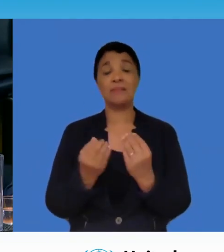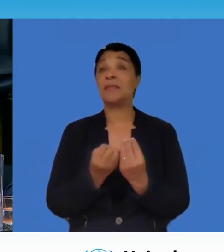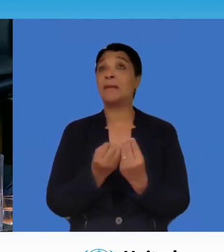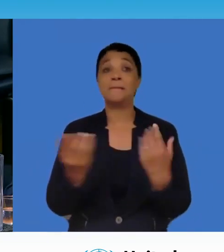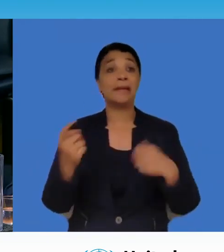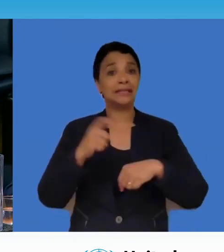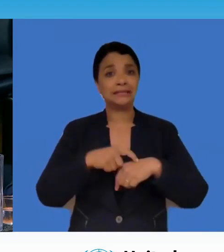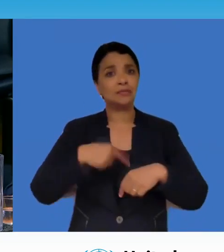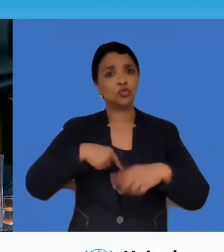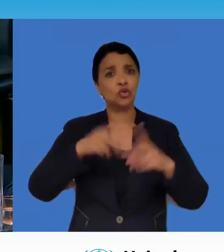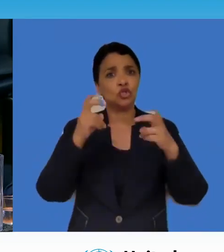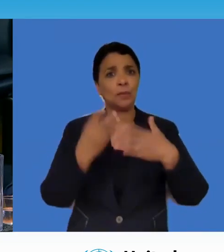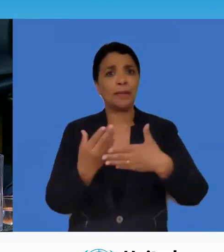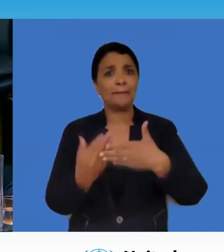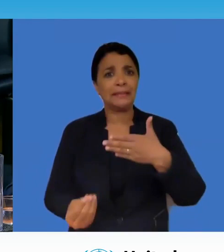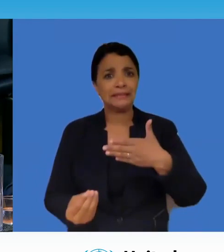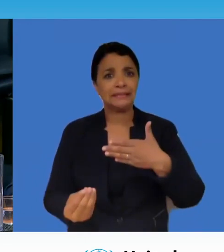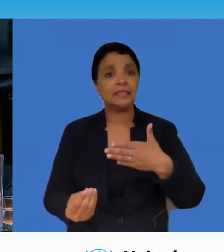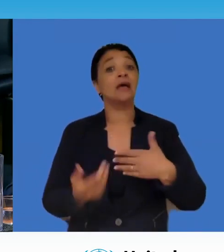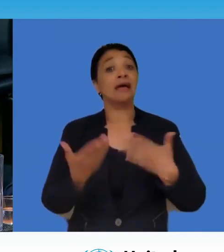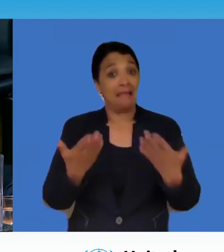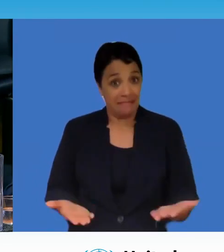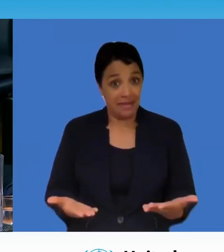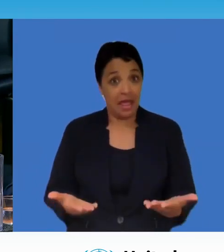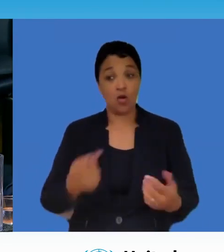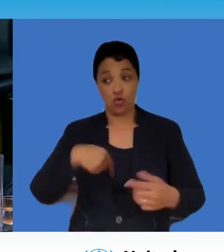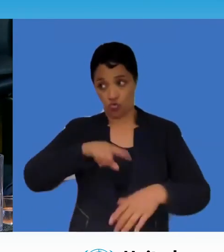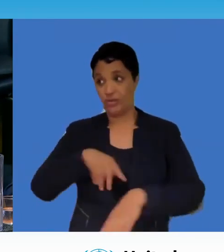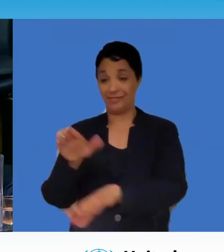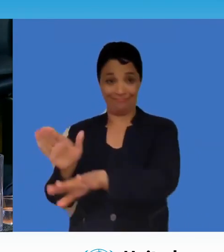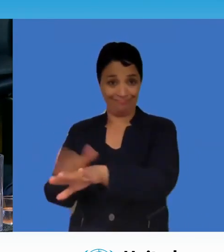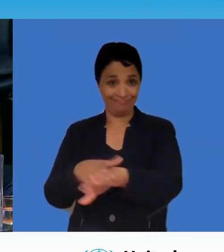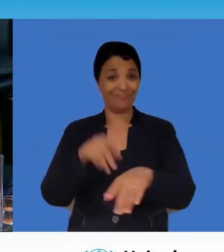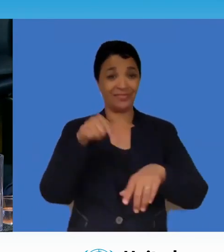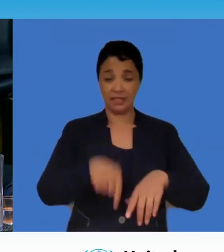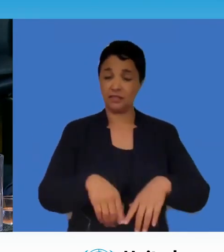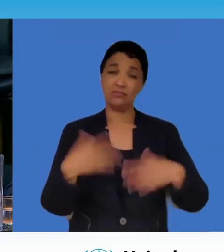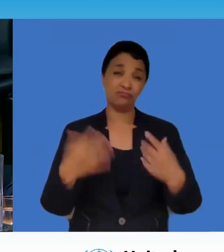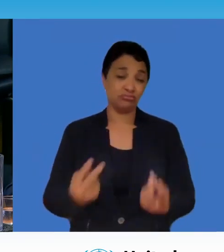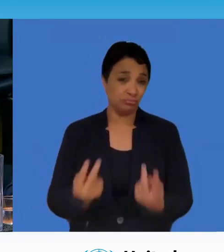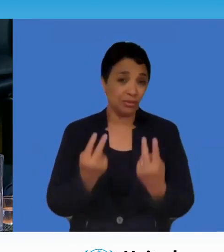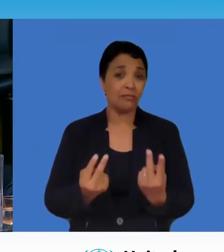this in many cas has been missed and that's why it's a reminder to all of us today that this is